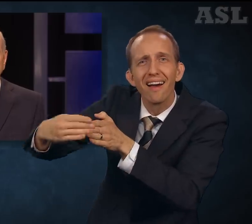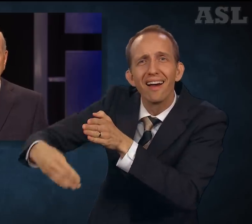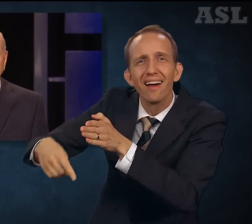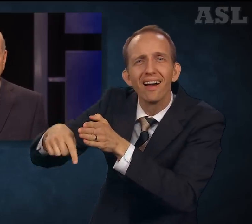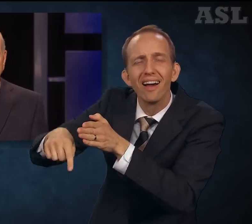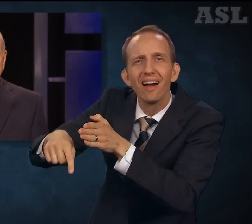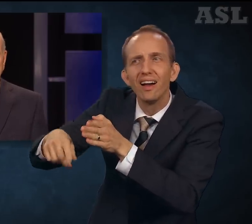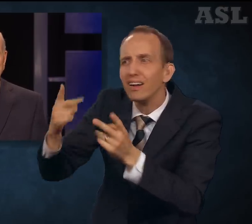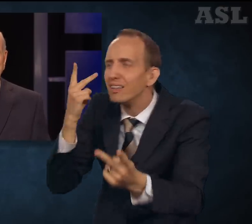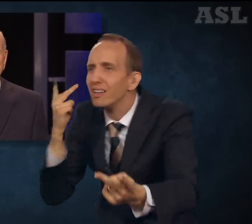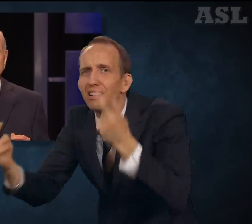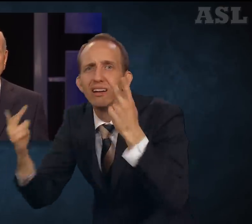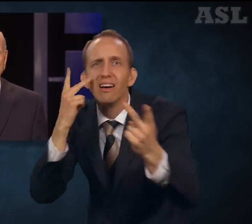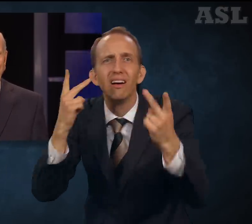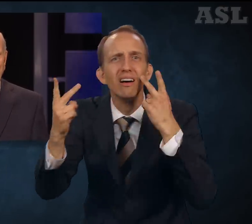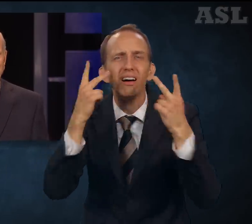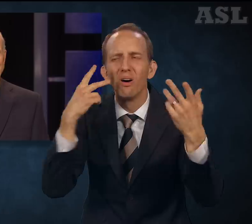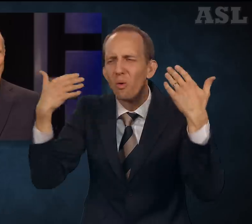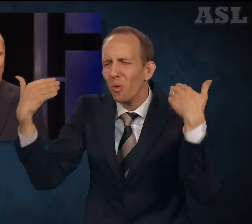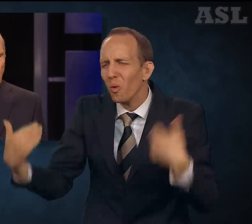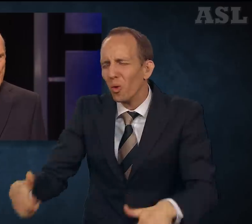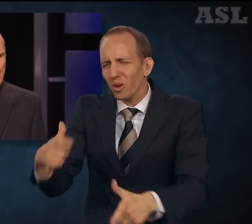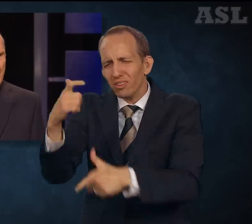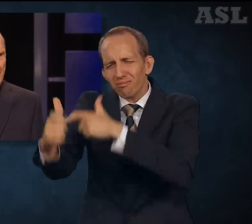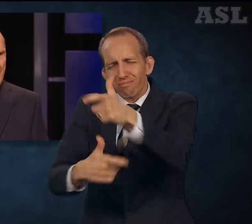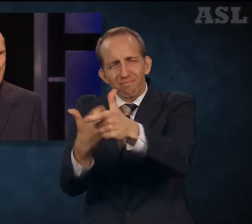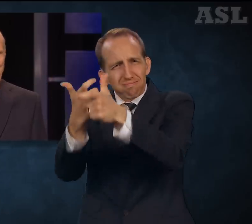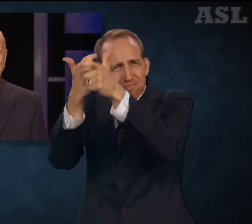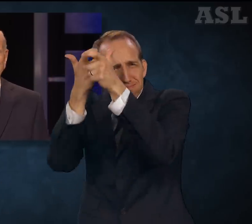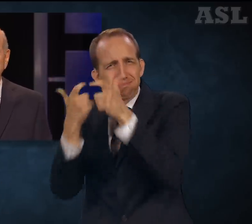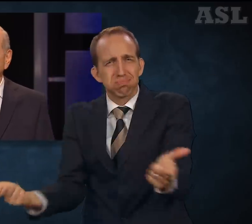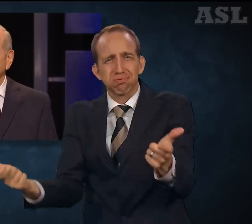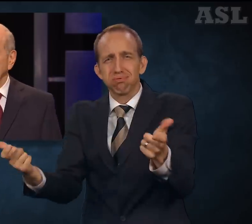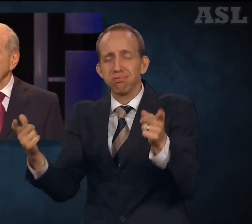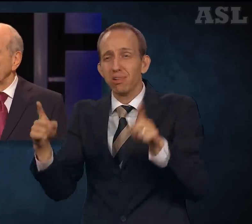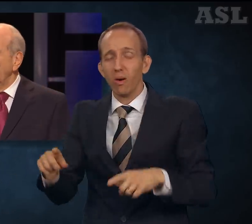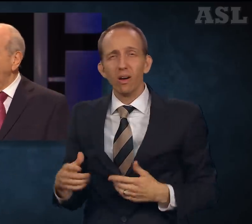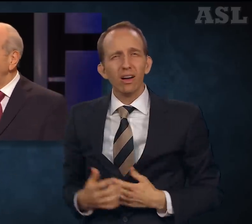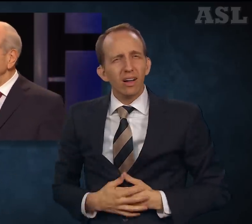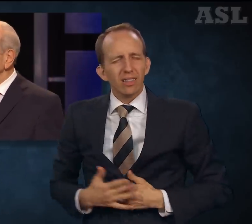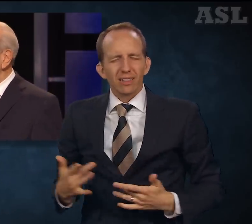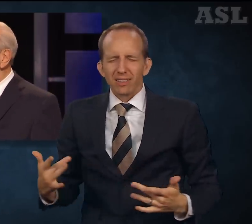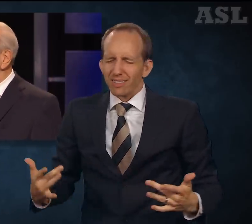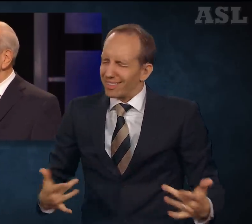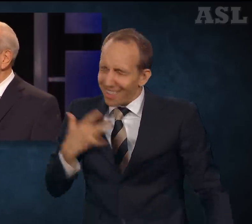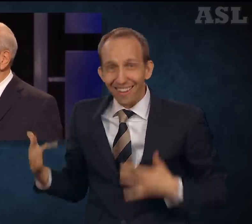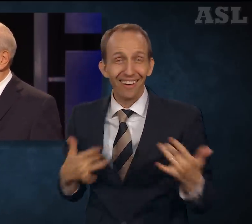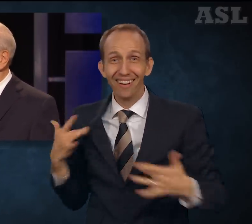WE ARE THE ONES WHO GET TO